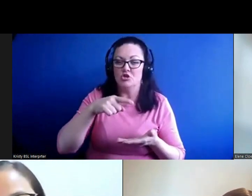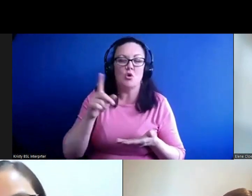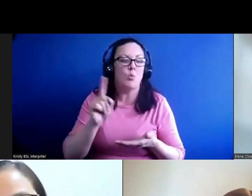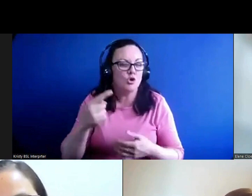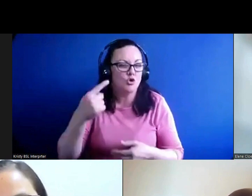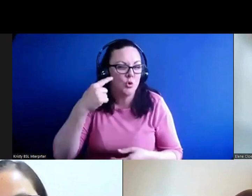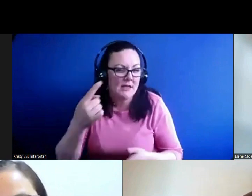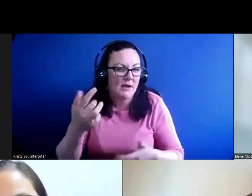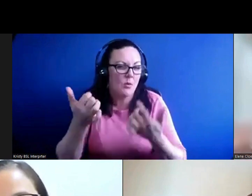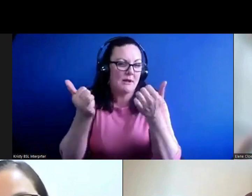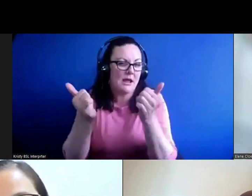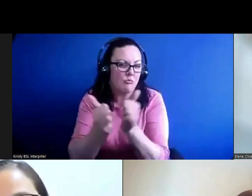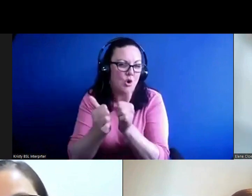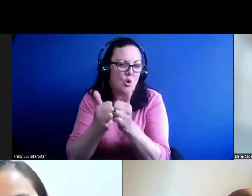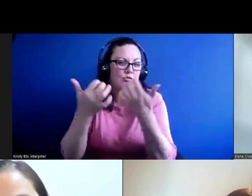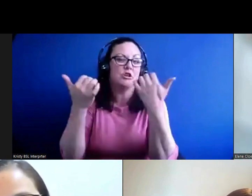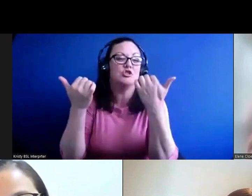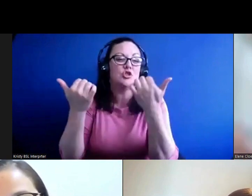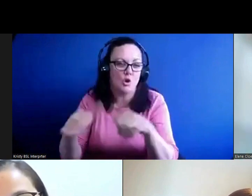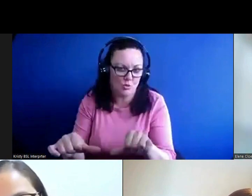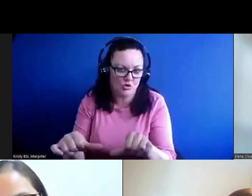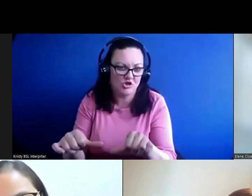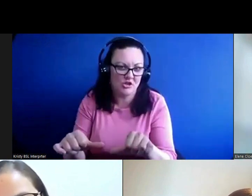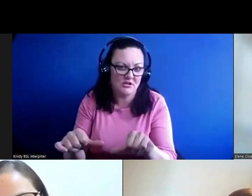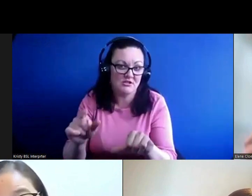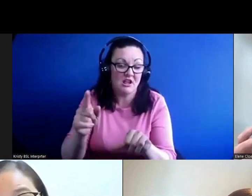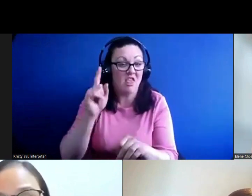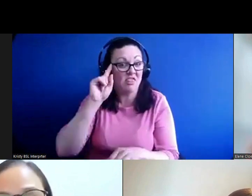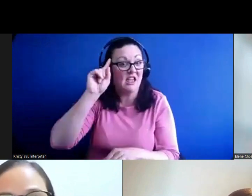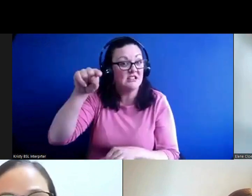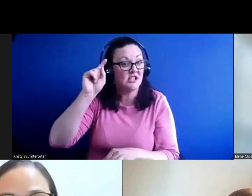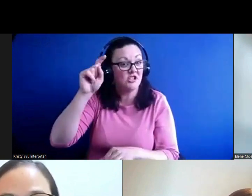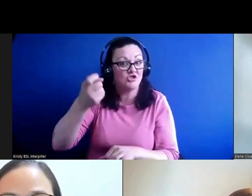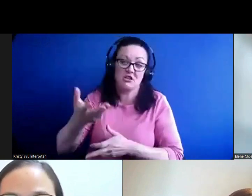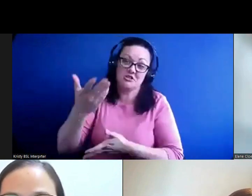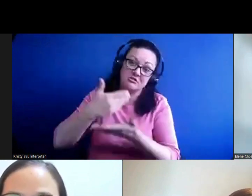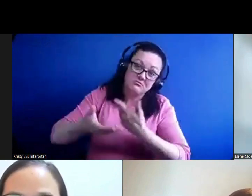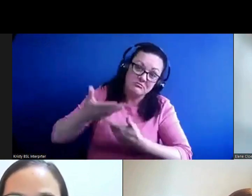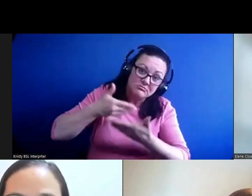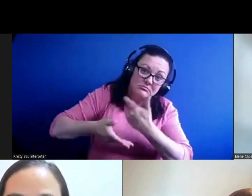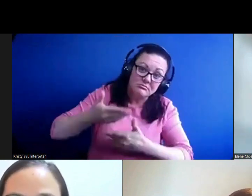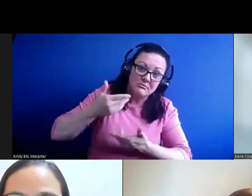those issues and then they suggest those we provide input